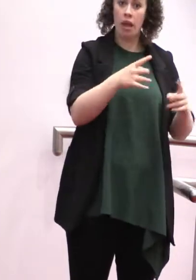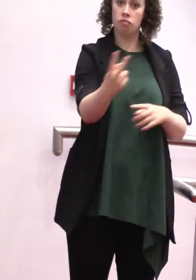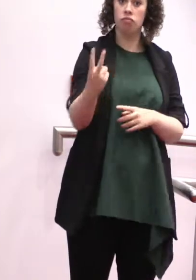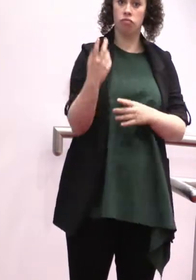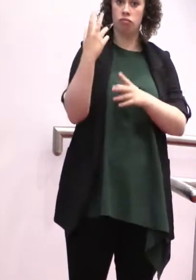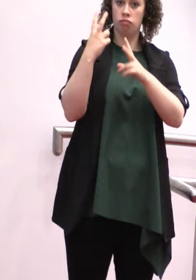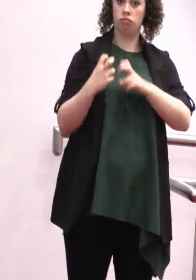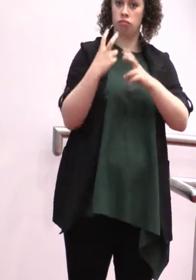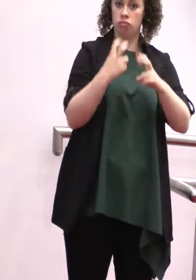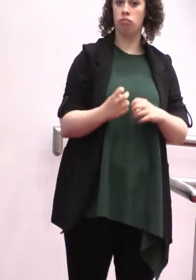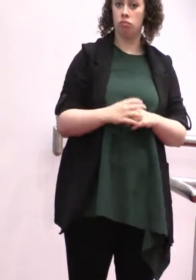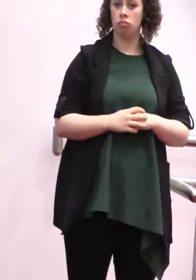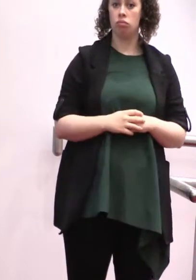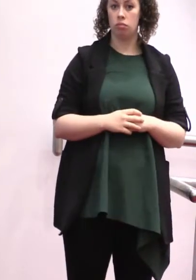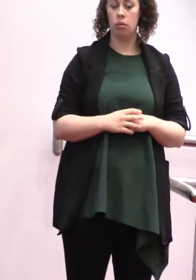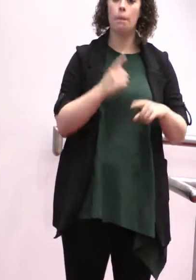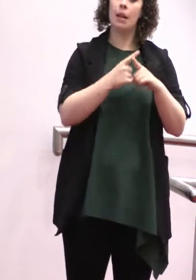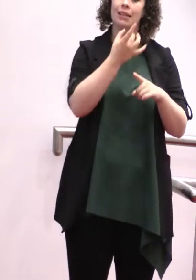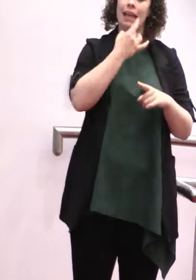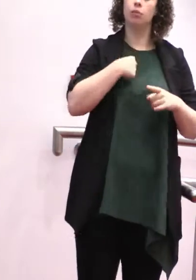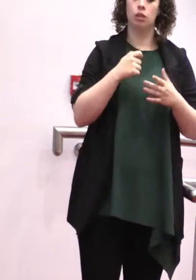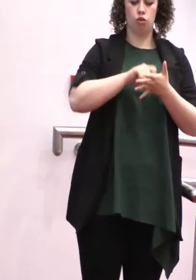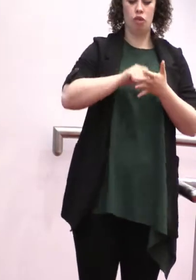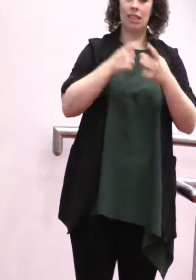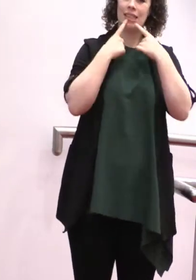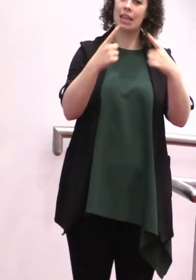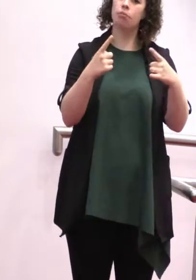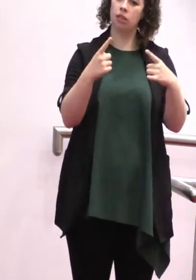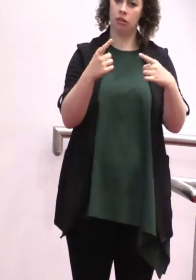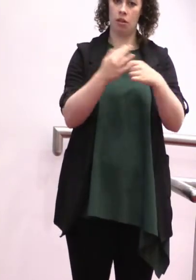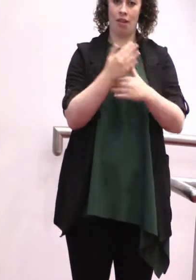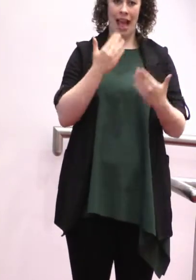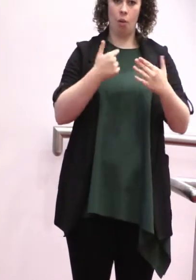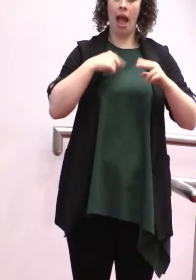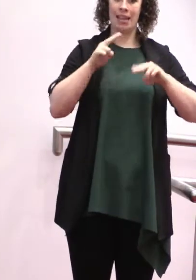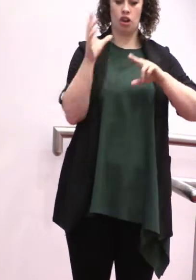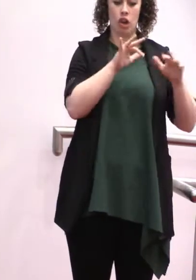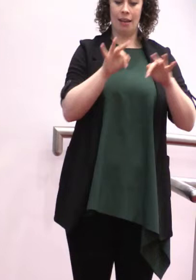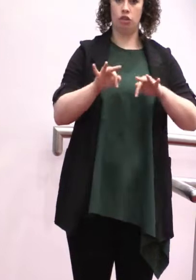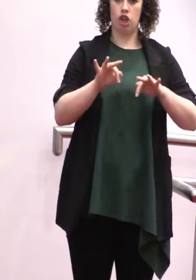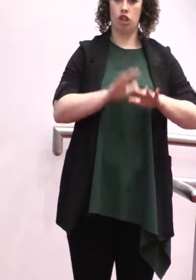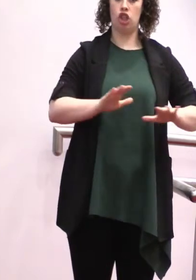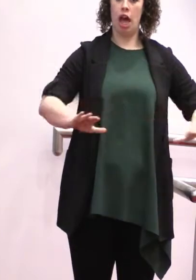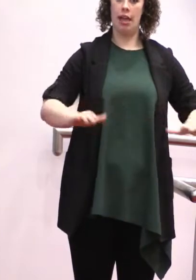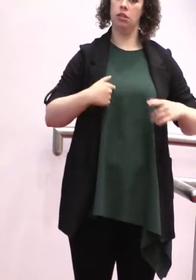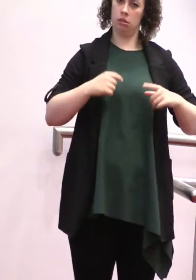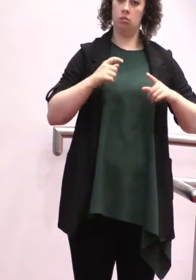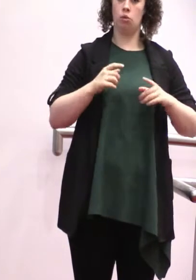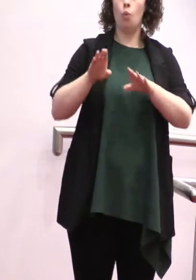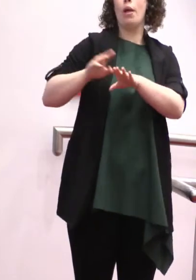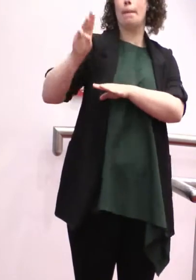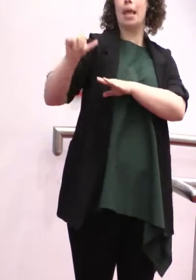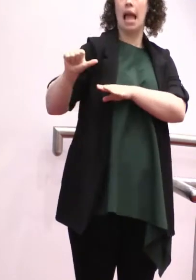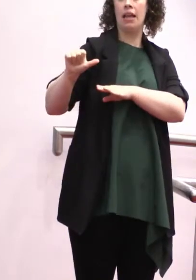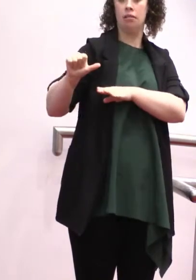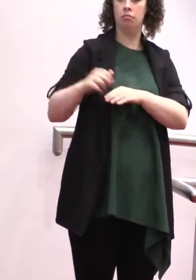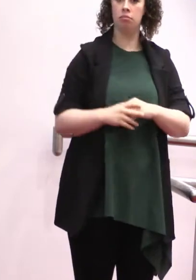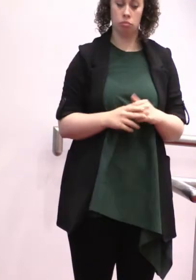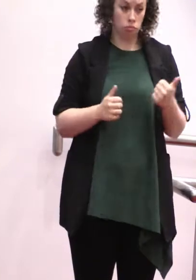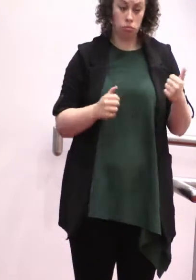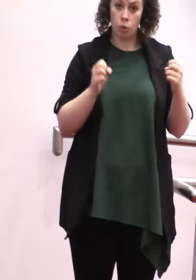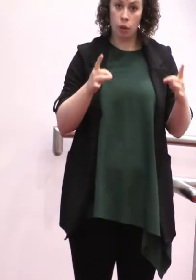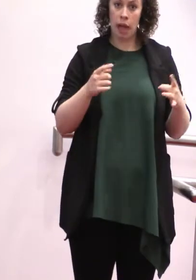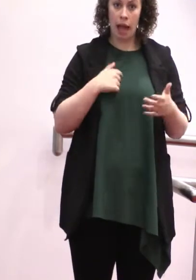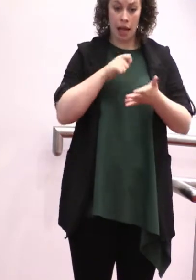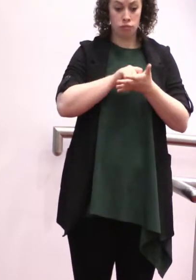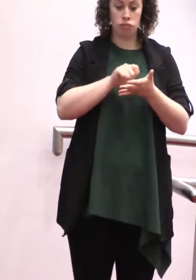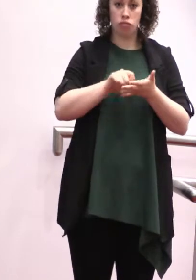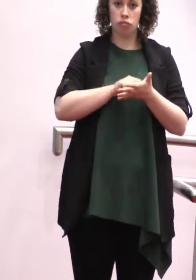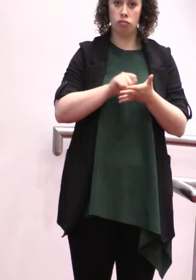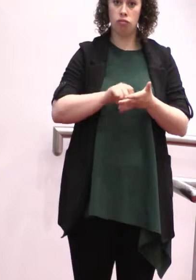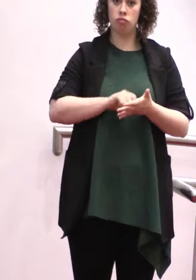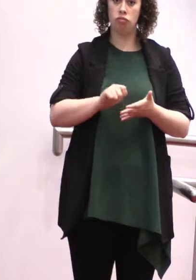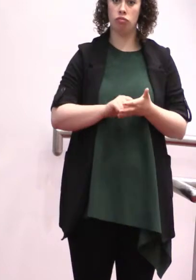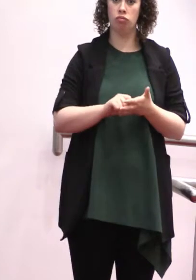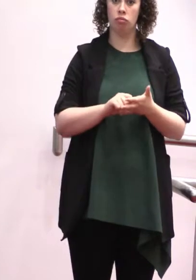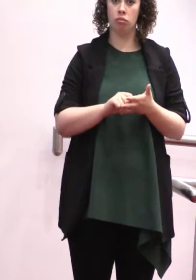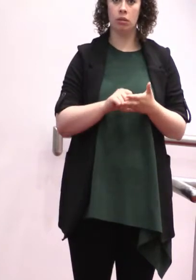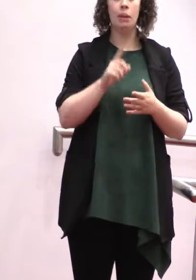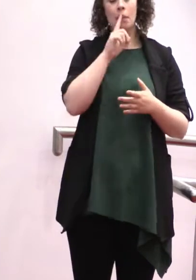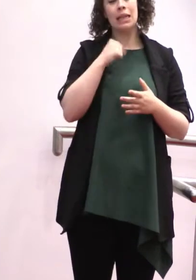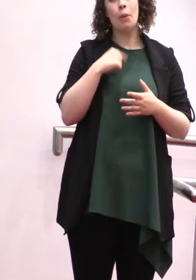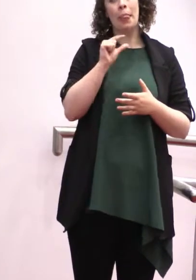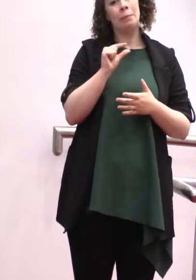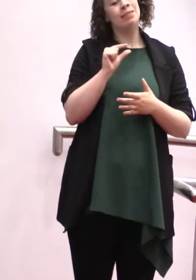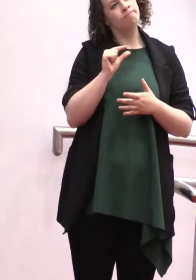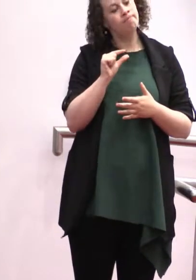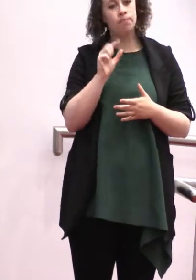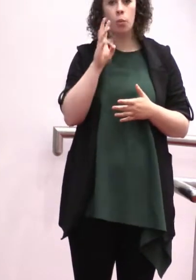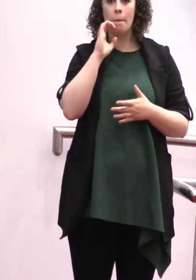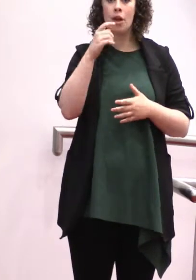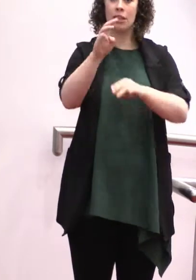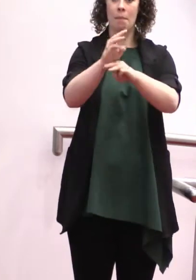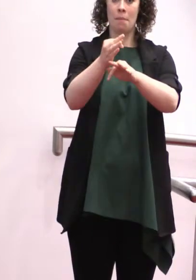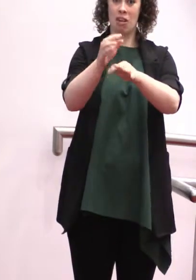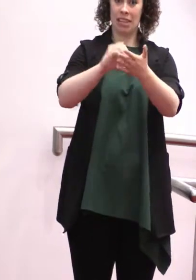I was asked to write a statement about how I would parent a child with personal assistant.